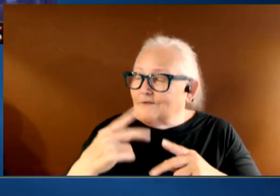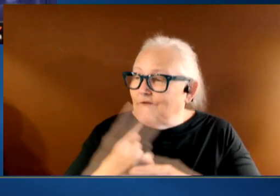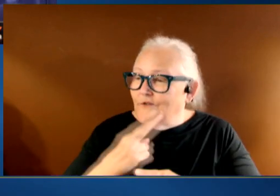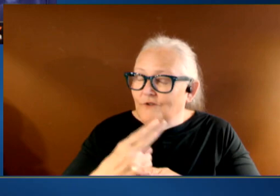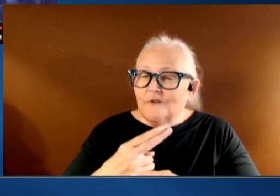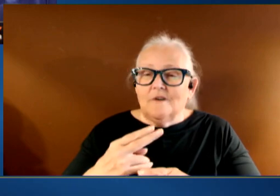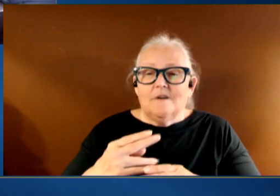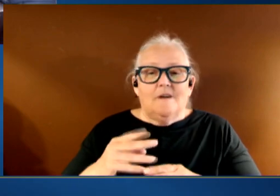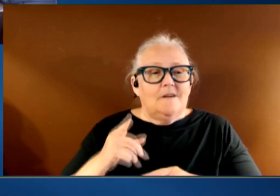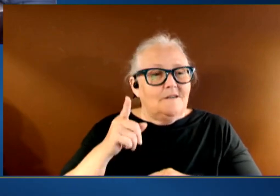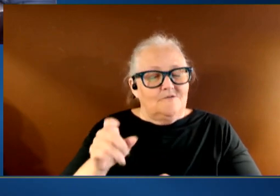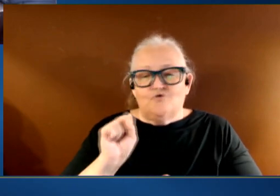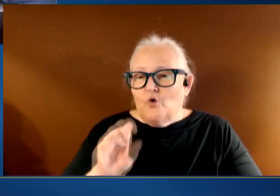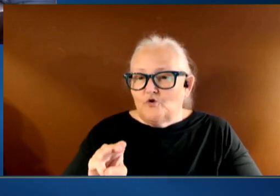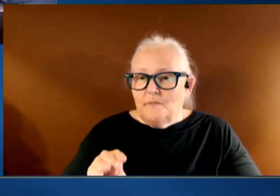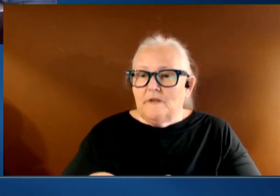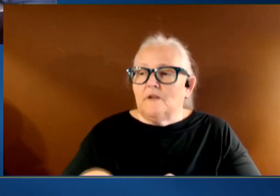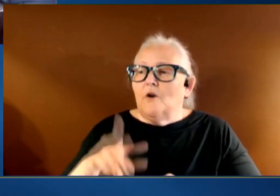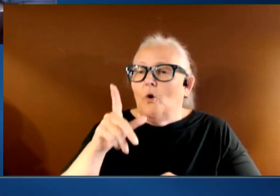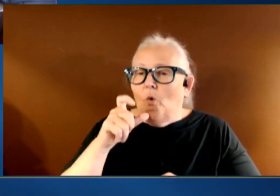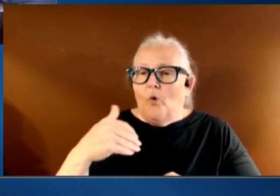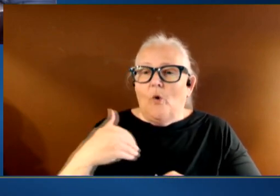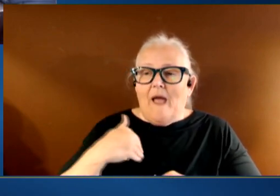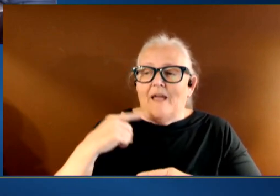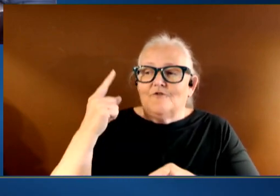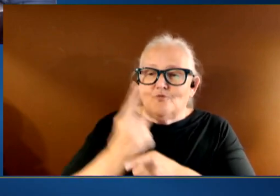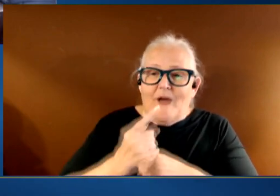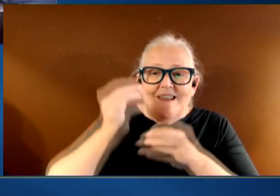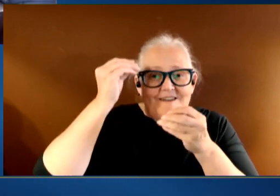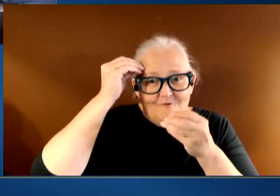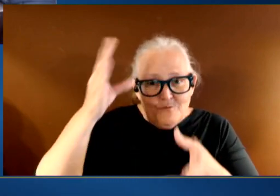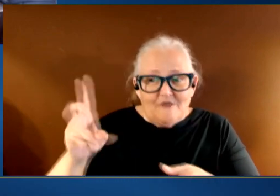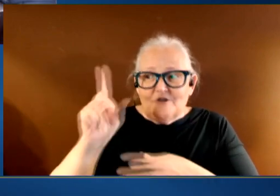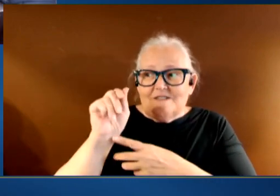the people with the facts and the data should also be accessing it and putting